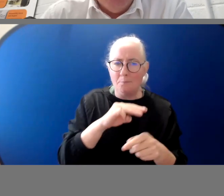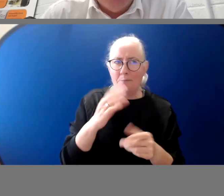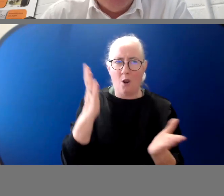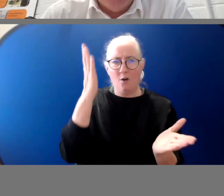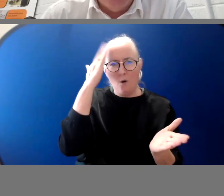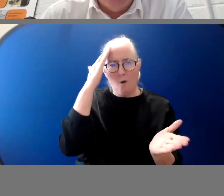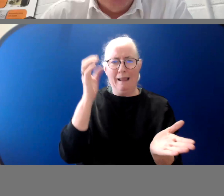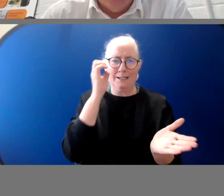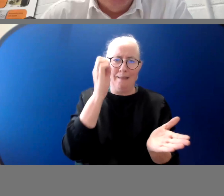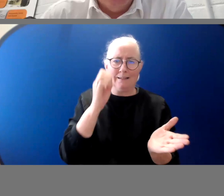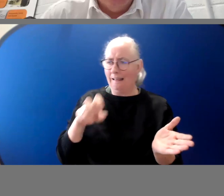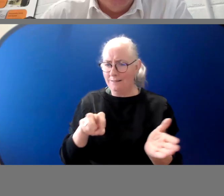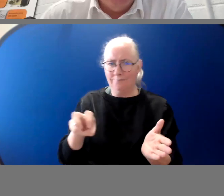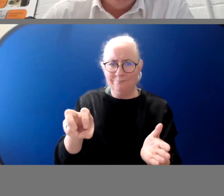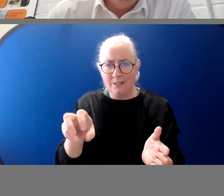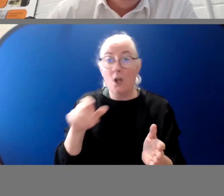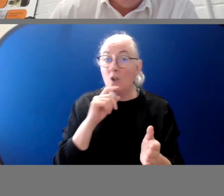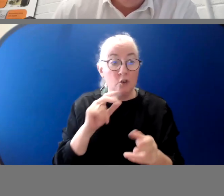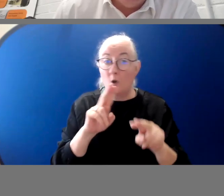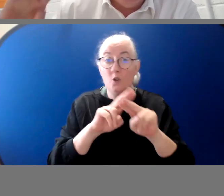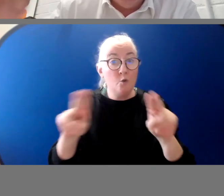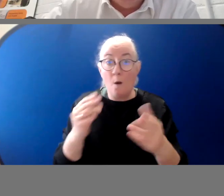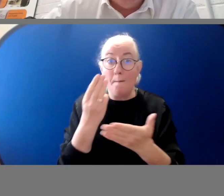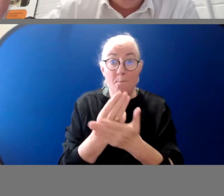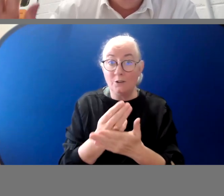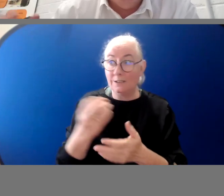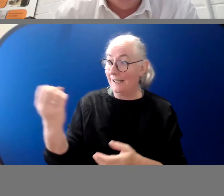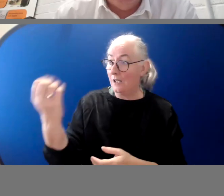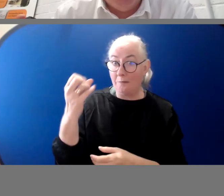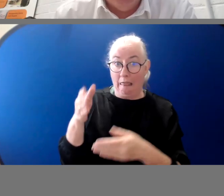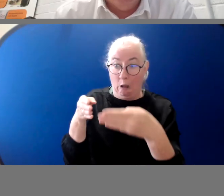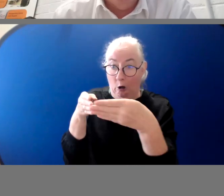use themselves so there don't put the intercoms right in the corner between the revolving door